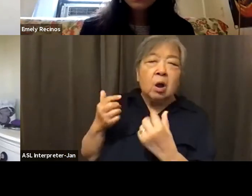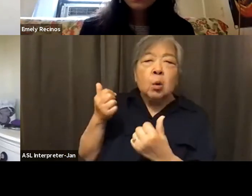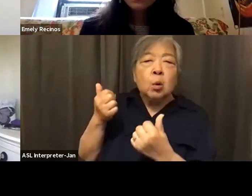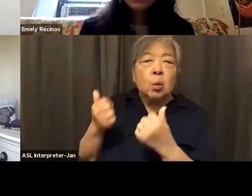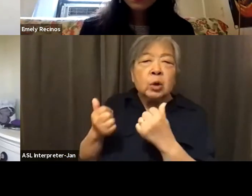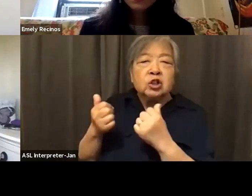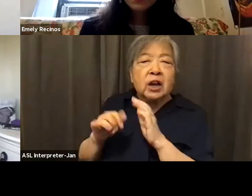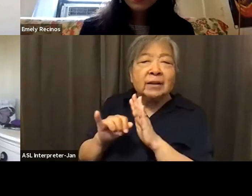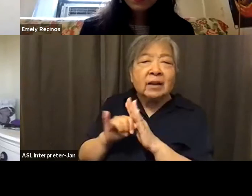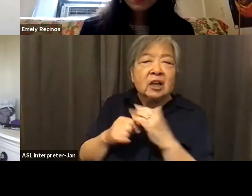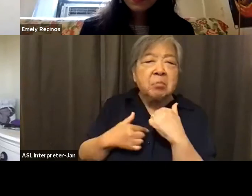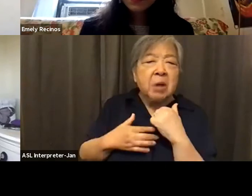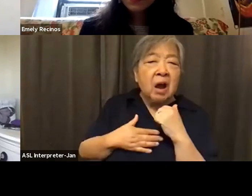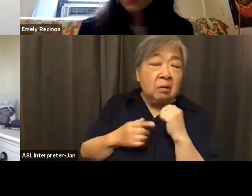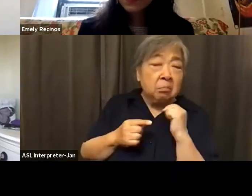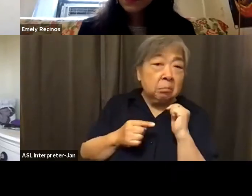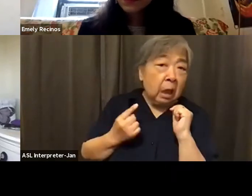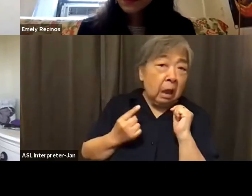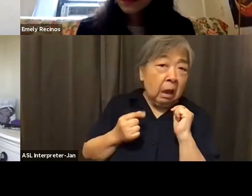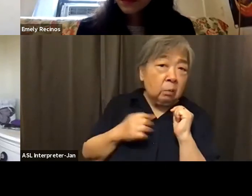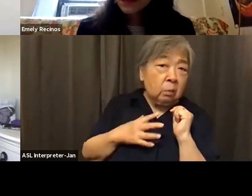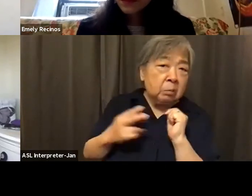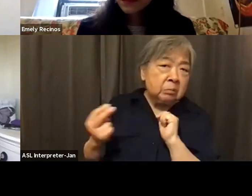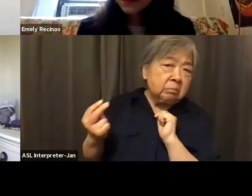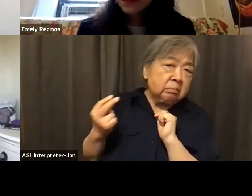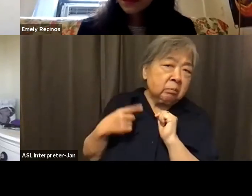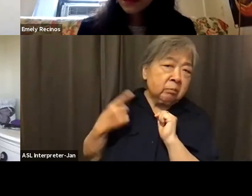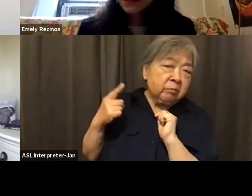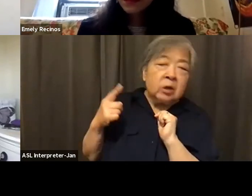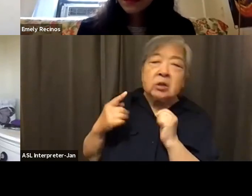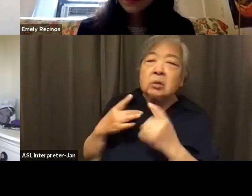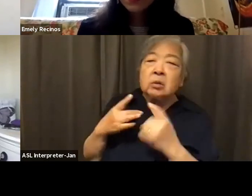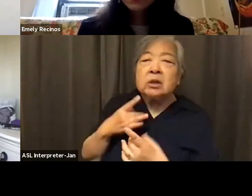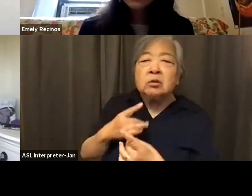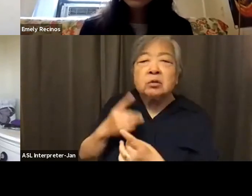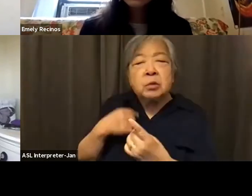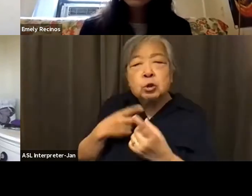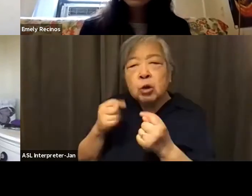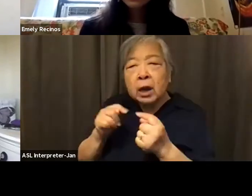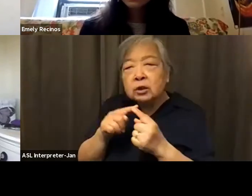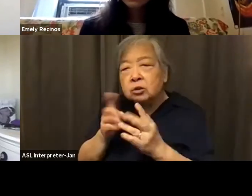And so that was really interesting for me to try to navigate and understand, which is it.